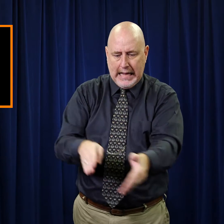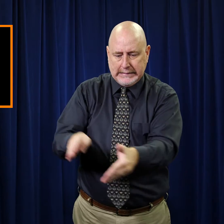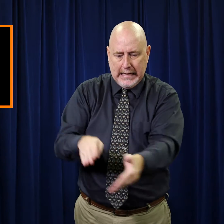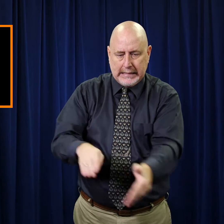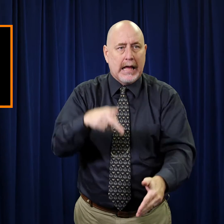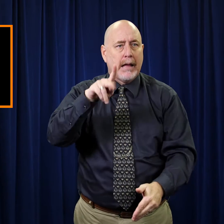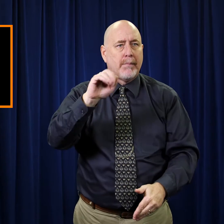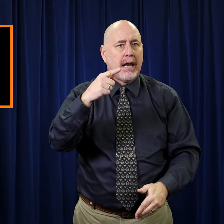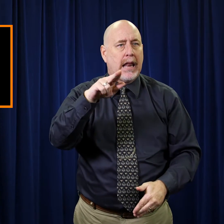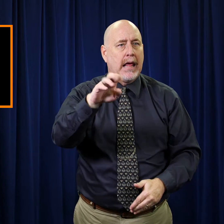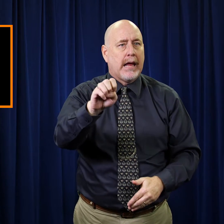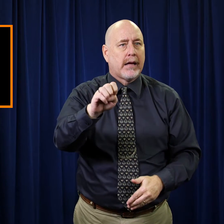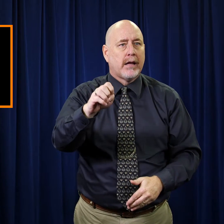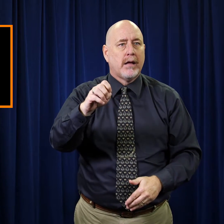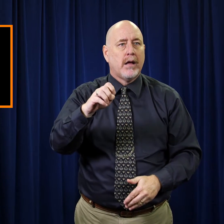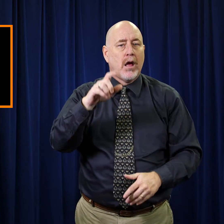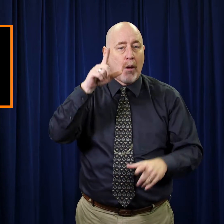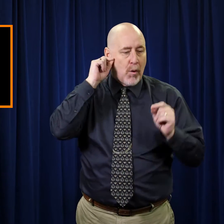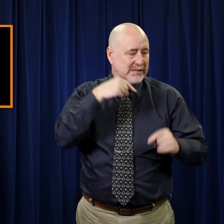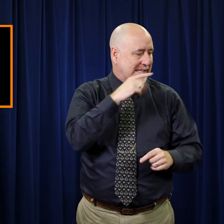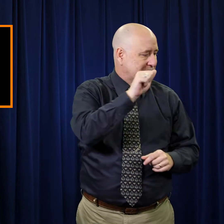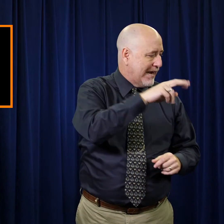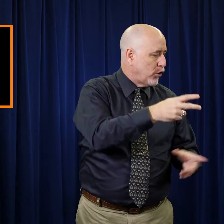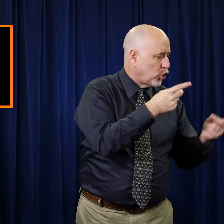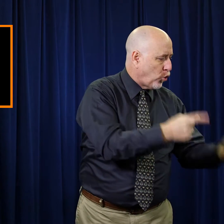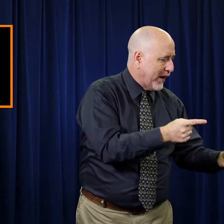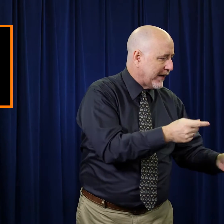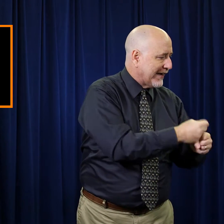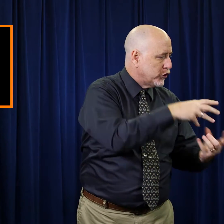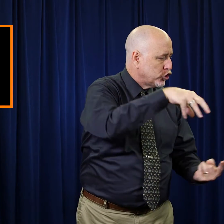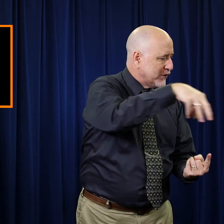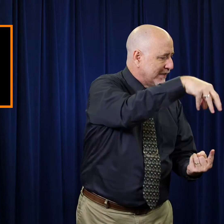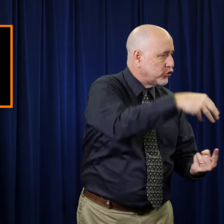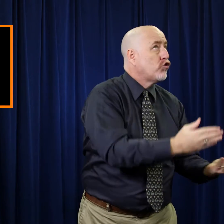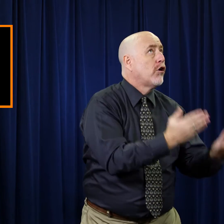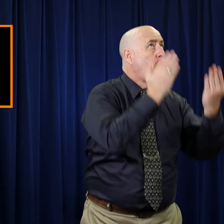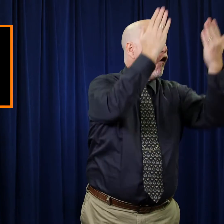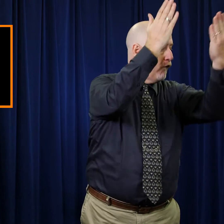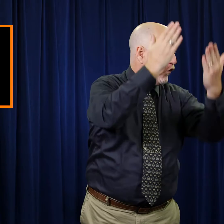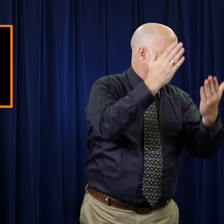die. It's a plague. And Moses says to Aaron, "Quick get your censor and